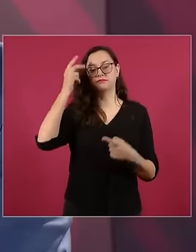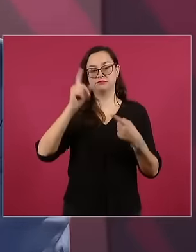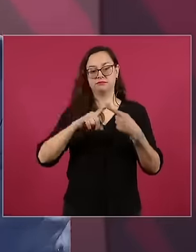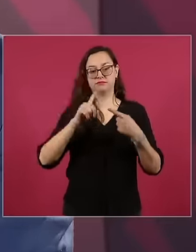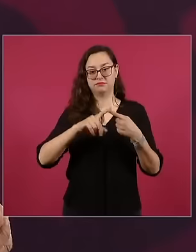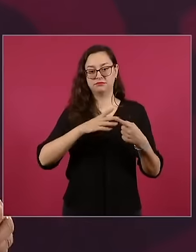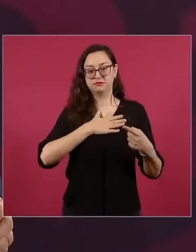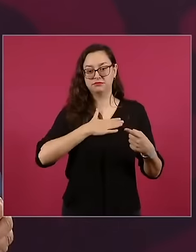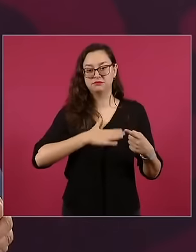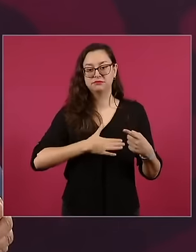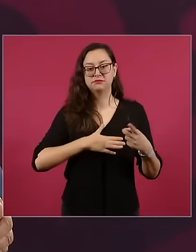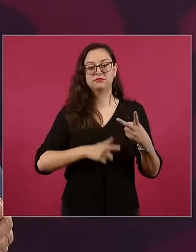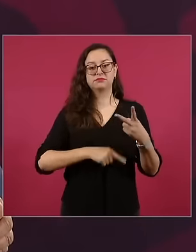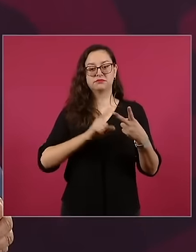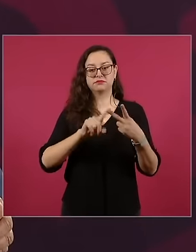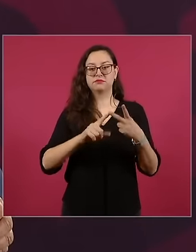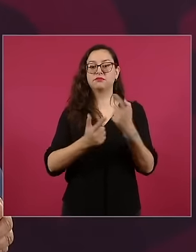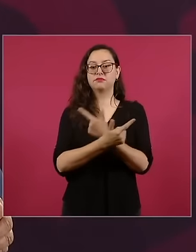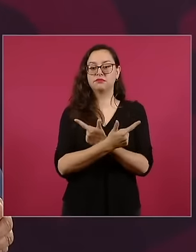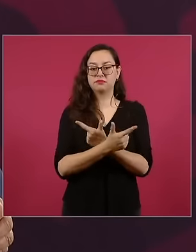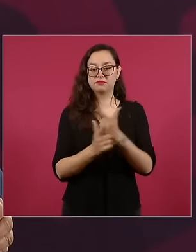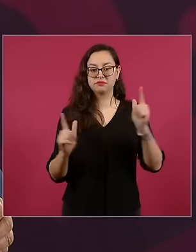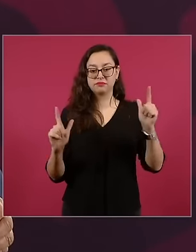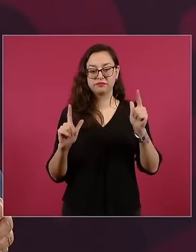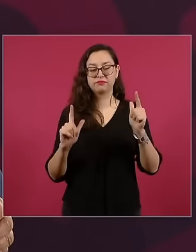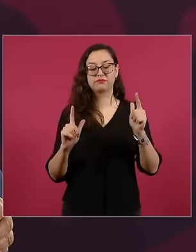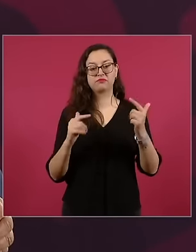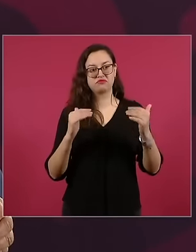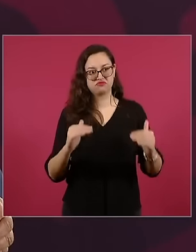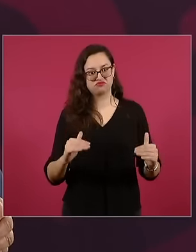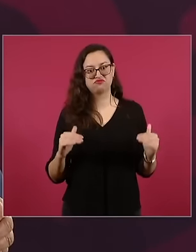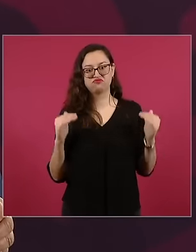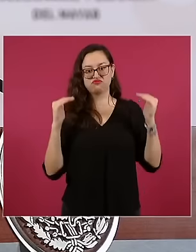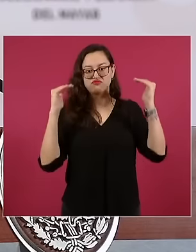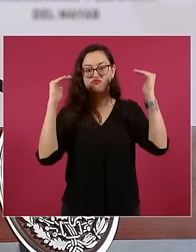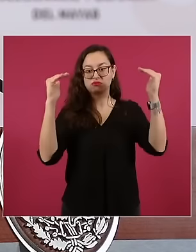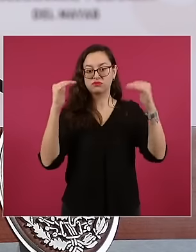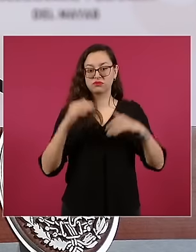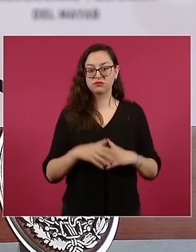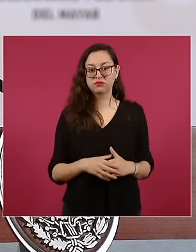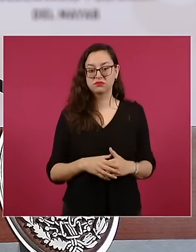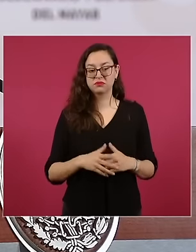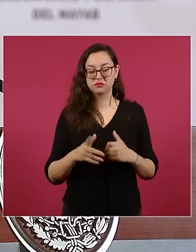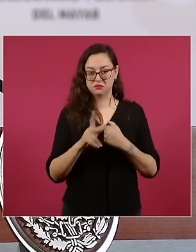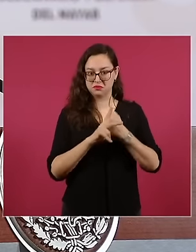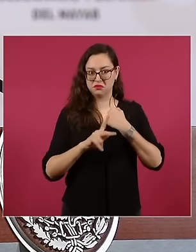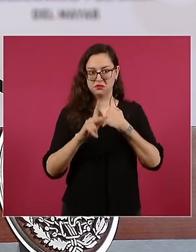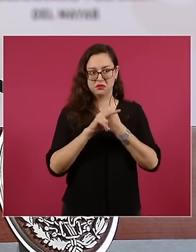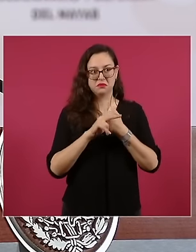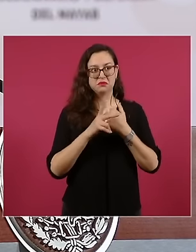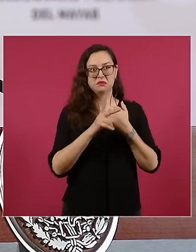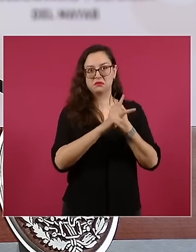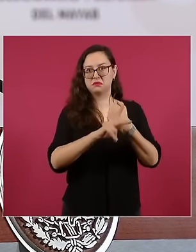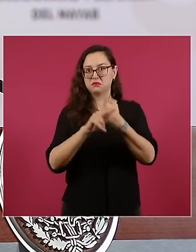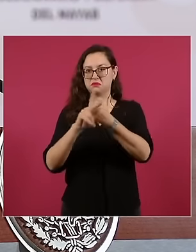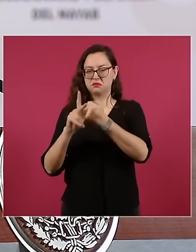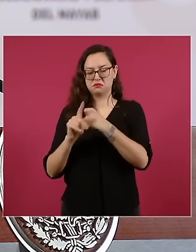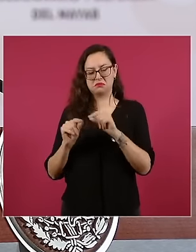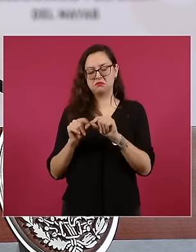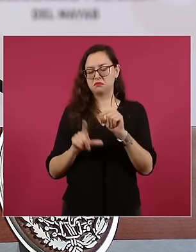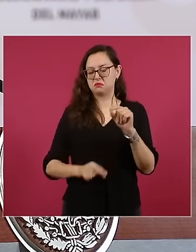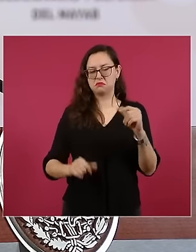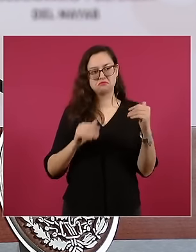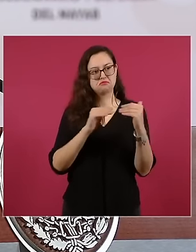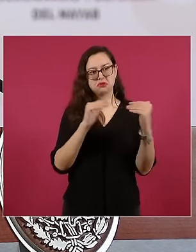sovereignty, of course,